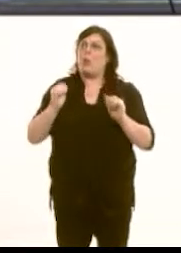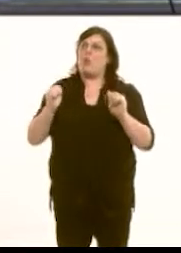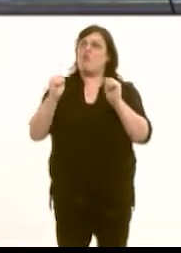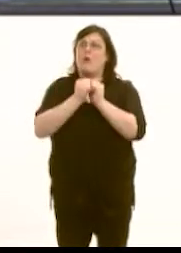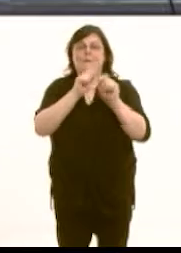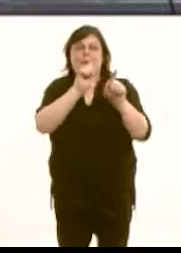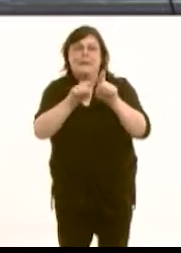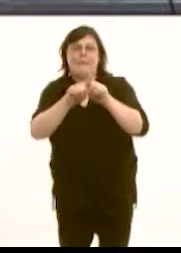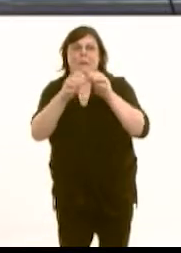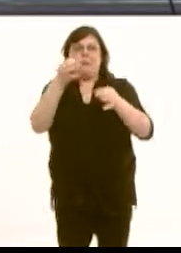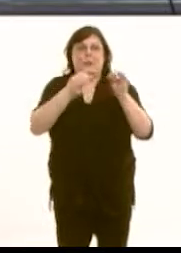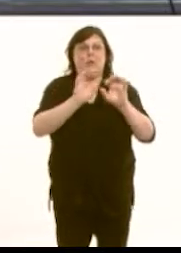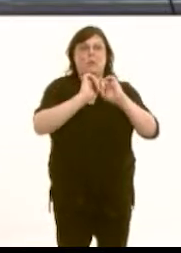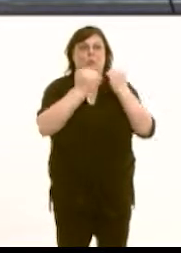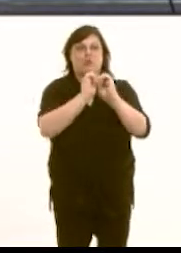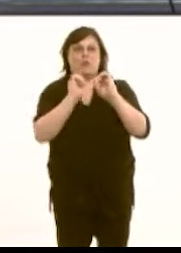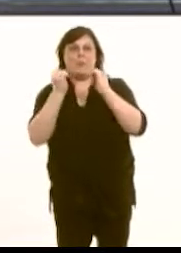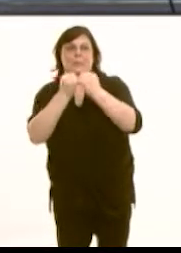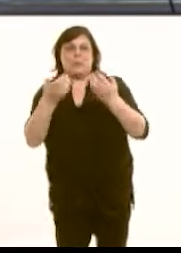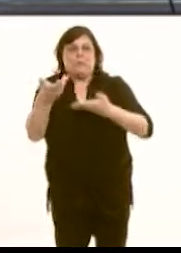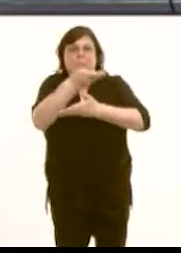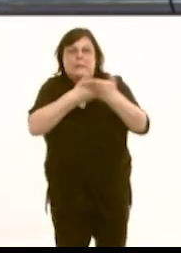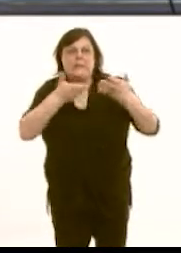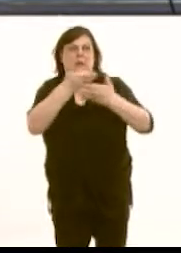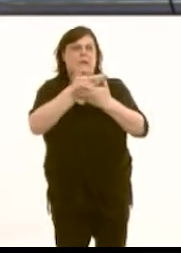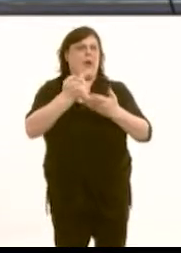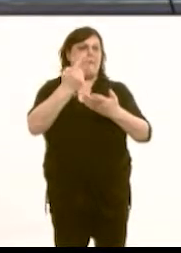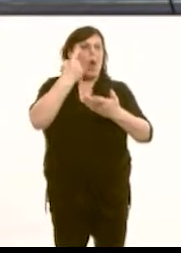into the future of our NHS, and which could look at these issues around staffing and how